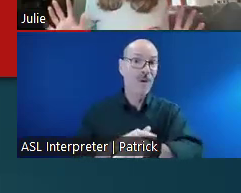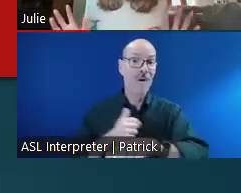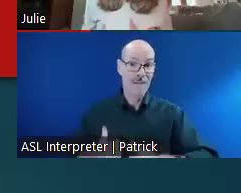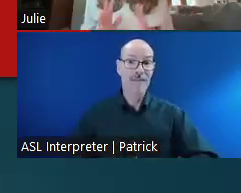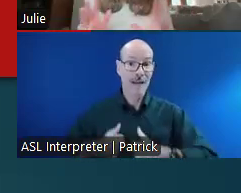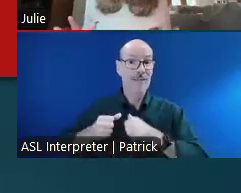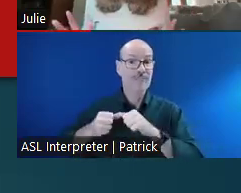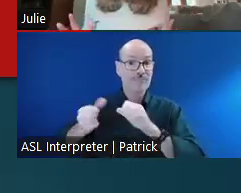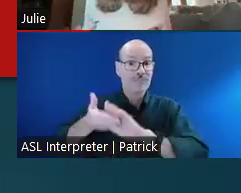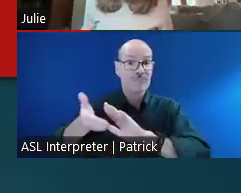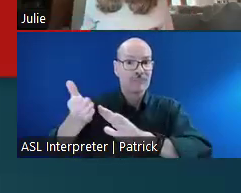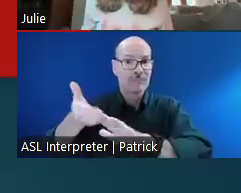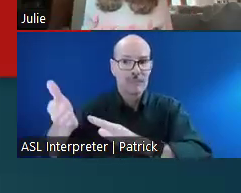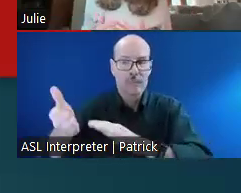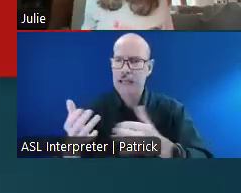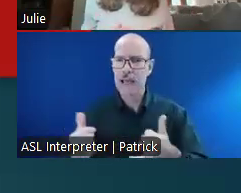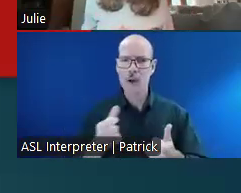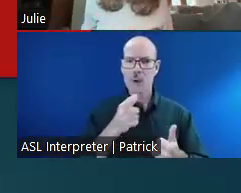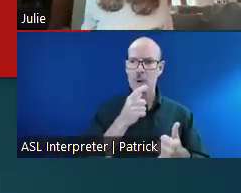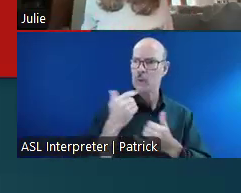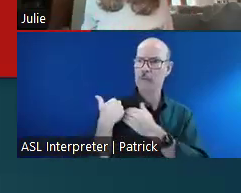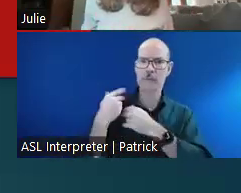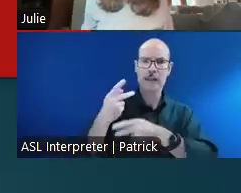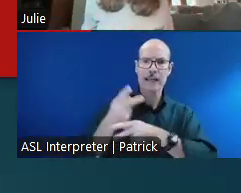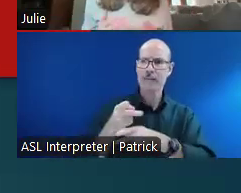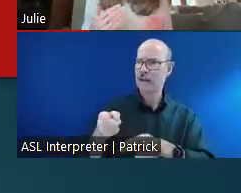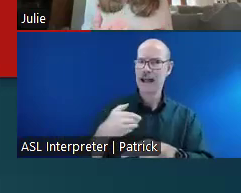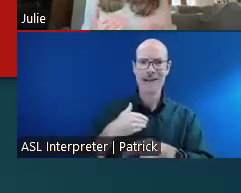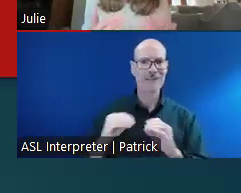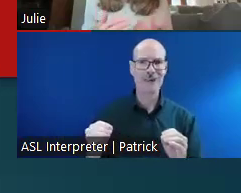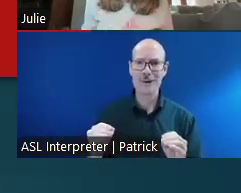And for that caregiver who has never dealt with any medical issue, that can be quite scary.